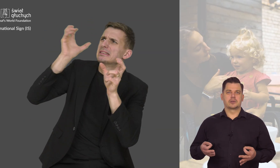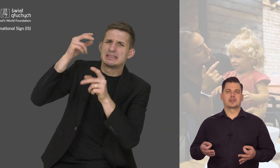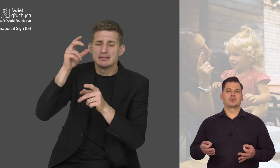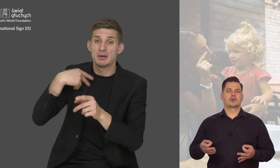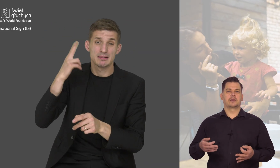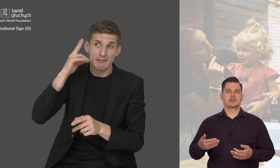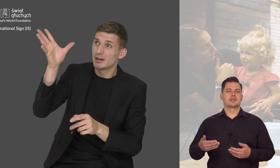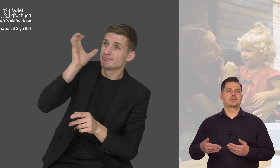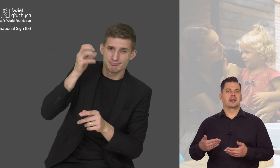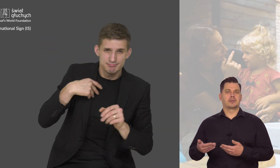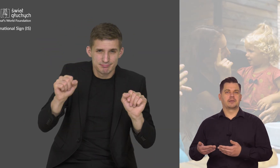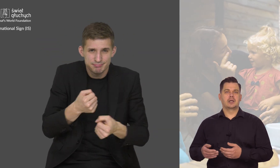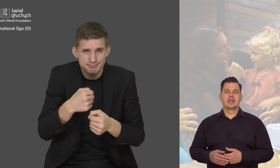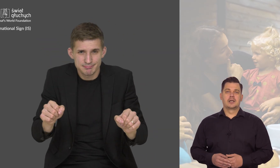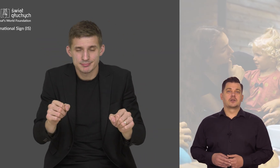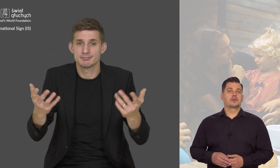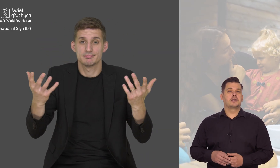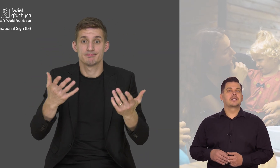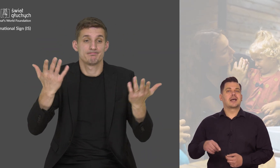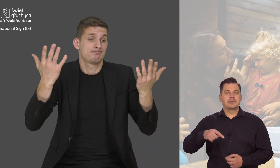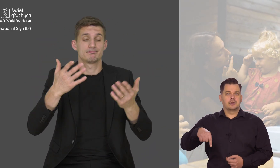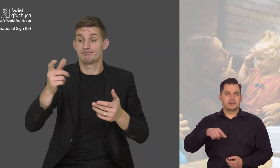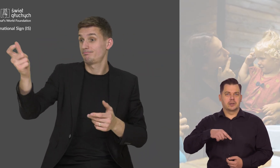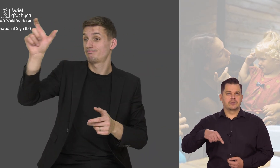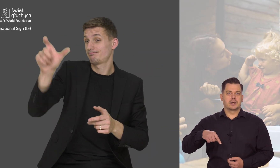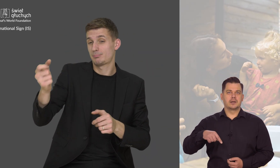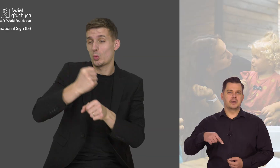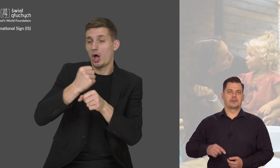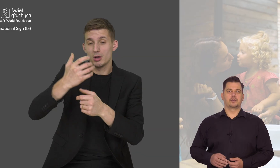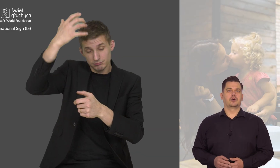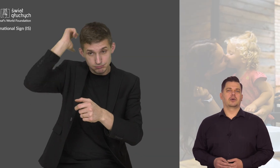neighbors alert one another by shouting or banging on doors.